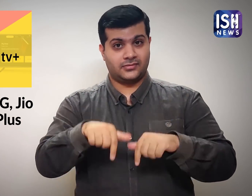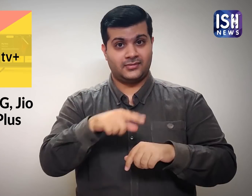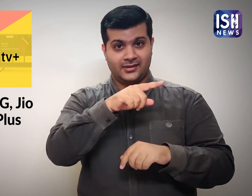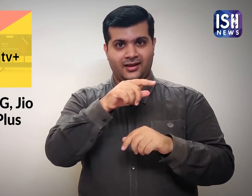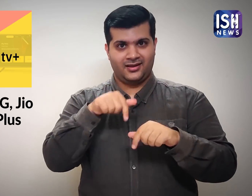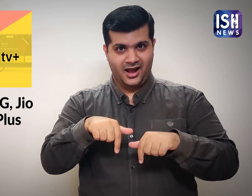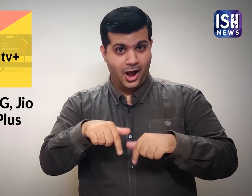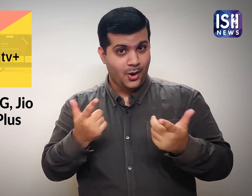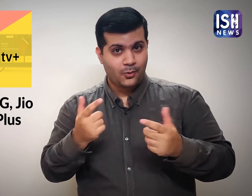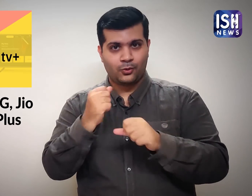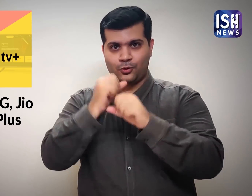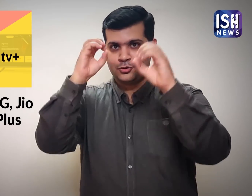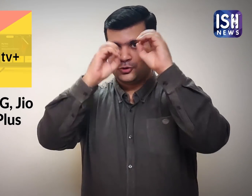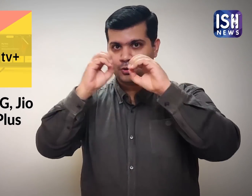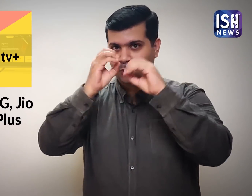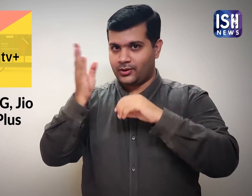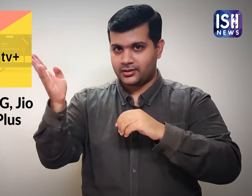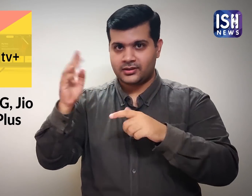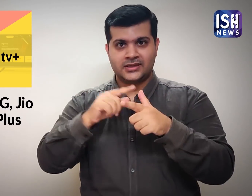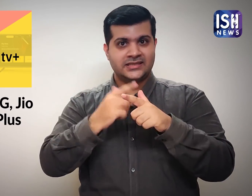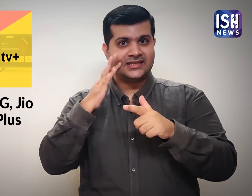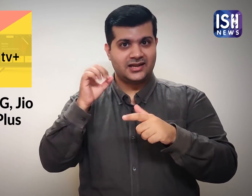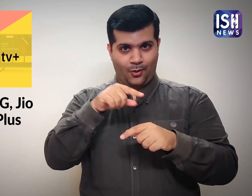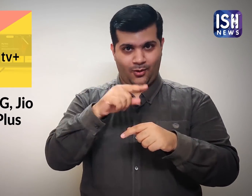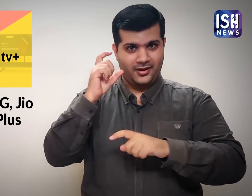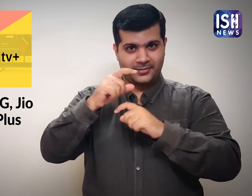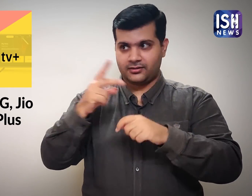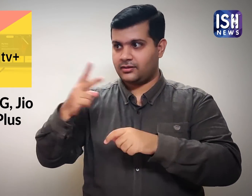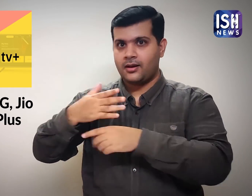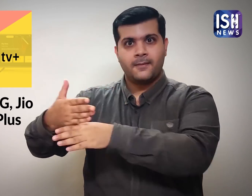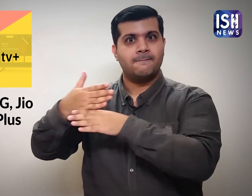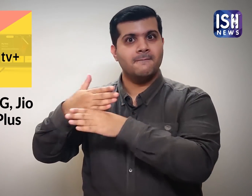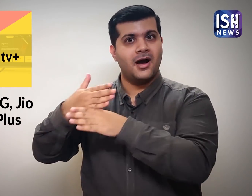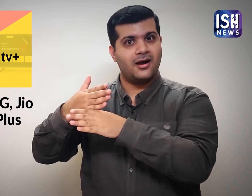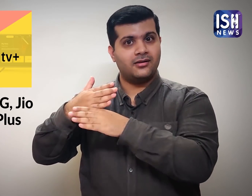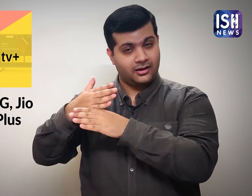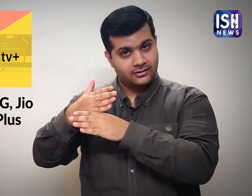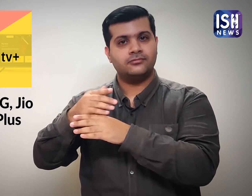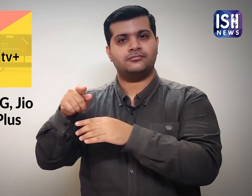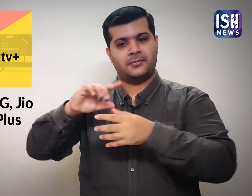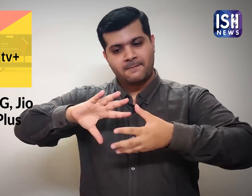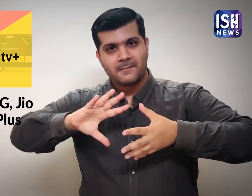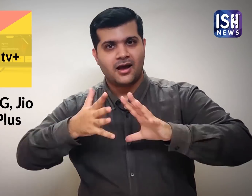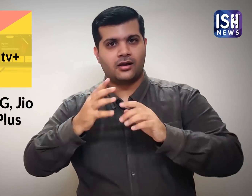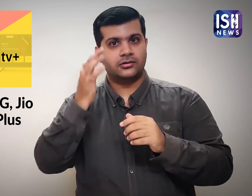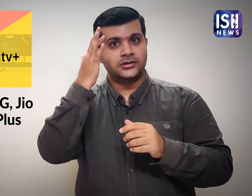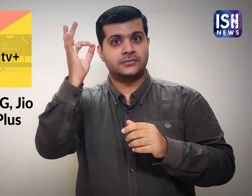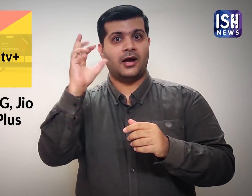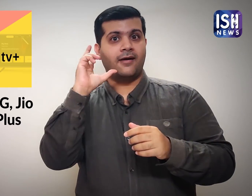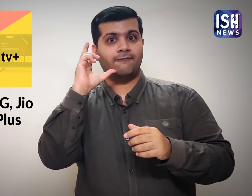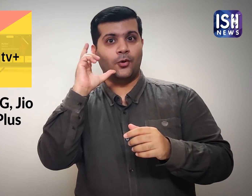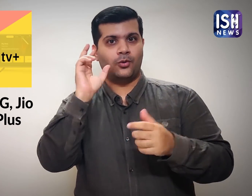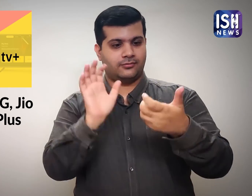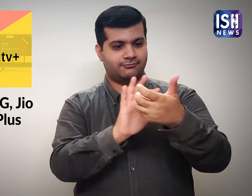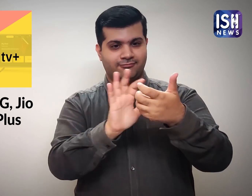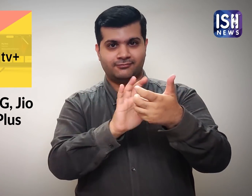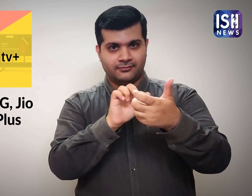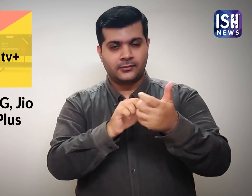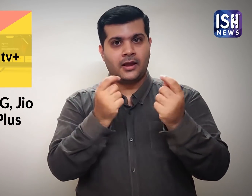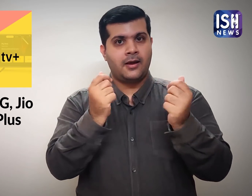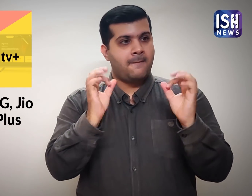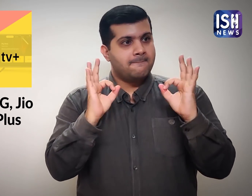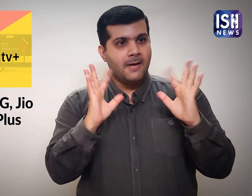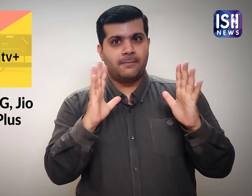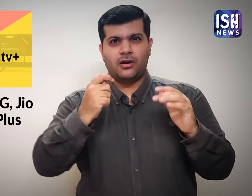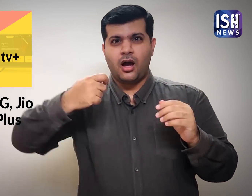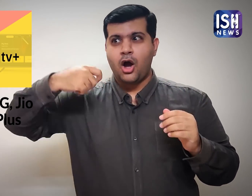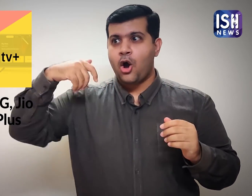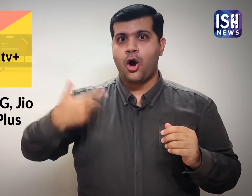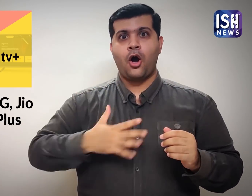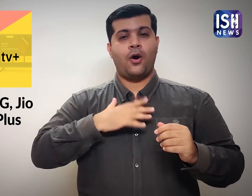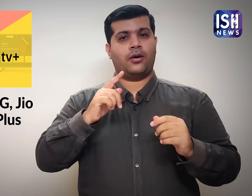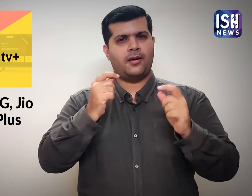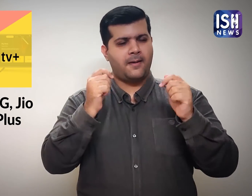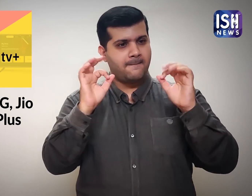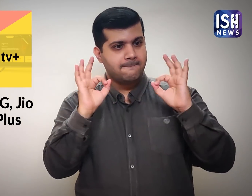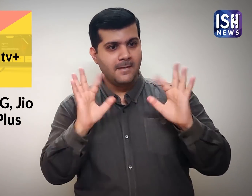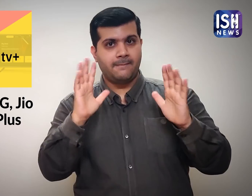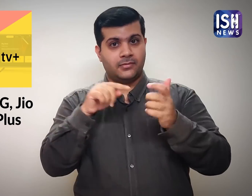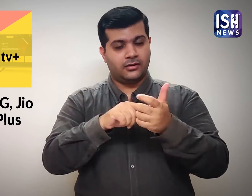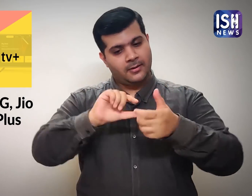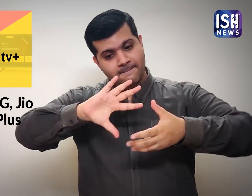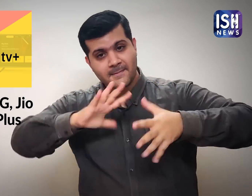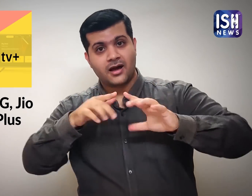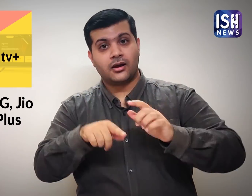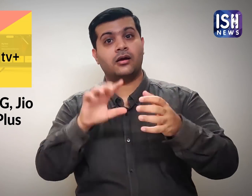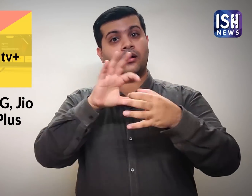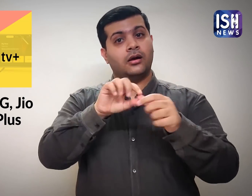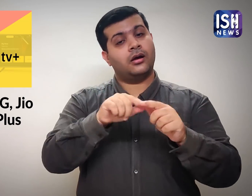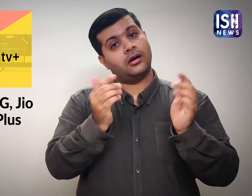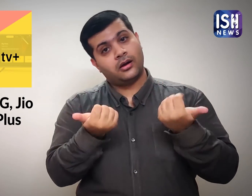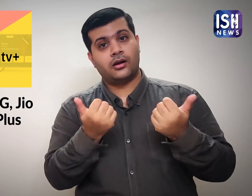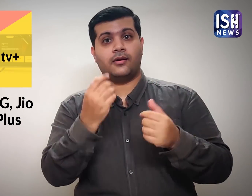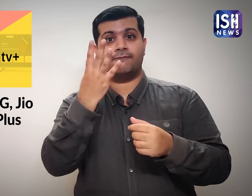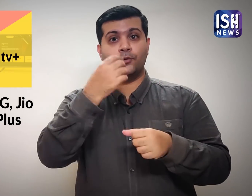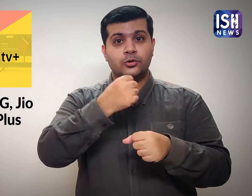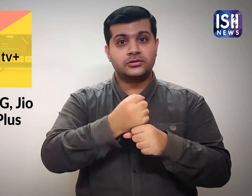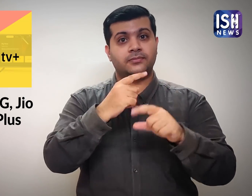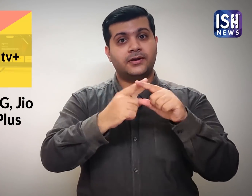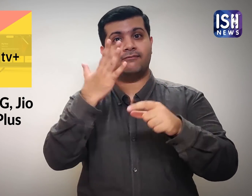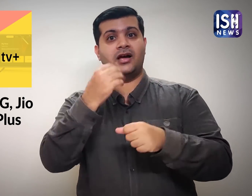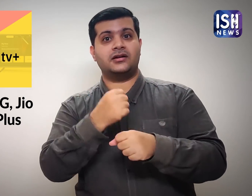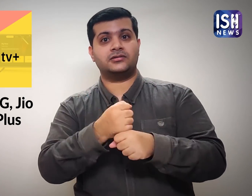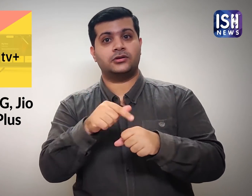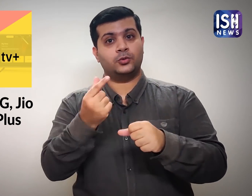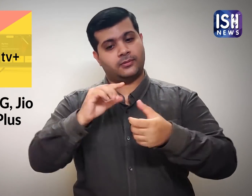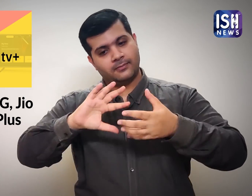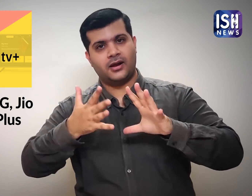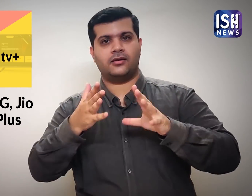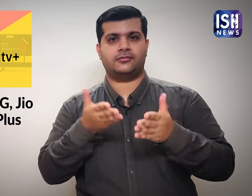By partnering with Google, Jio plans to make affordable smartphones that support 4G and 5G.